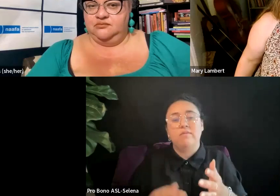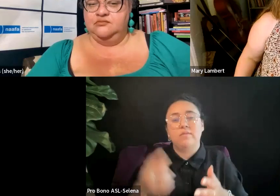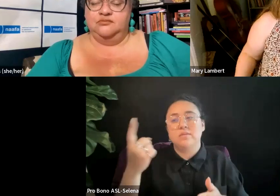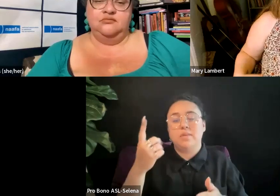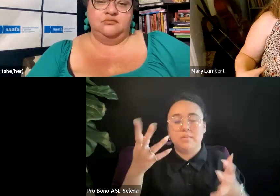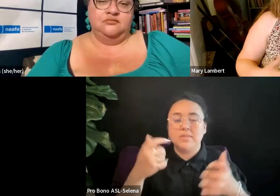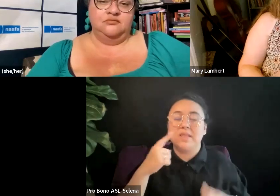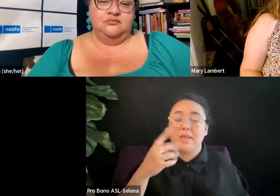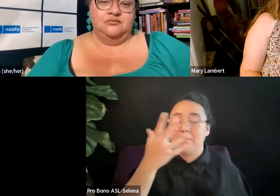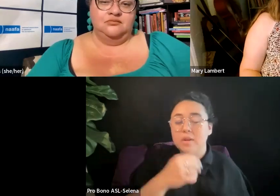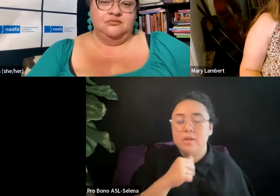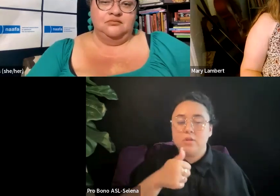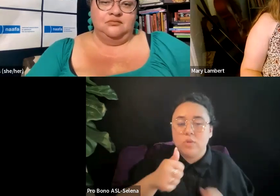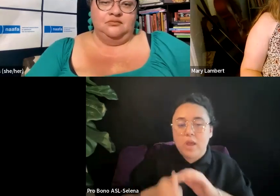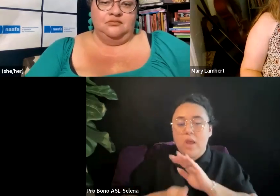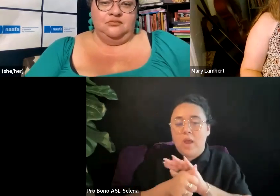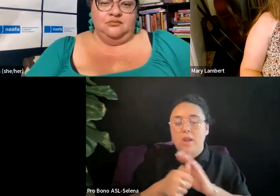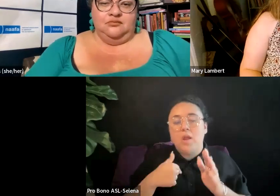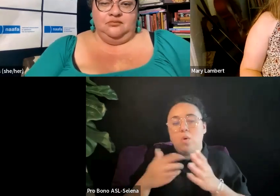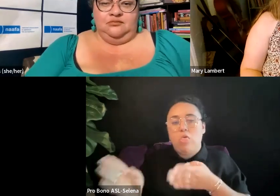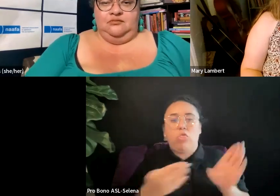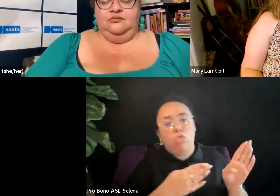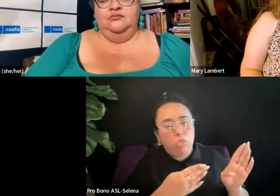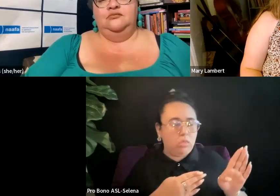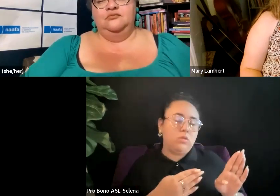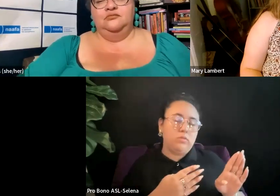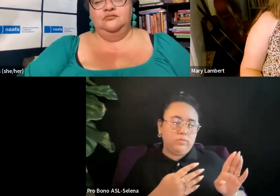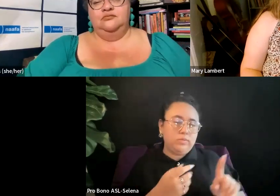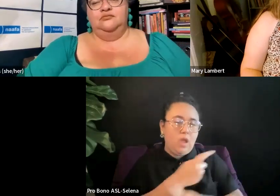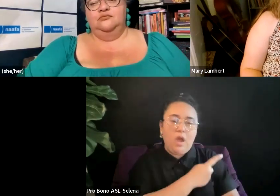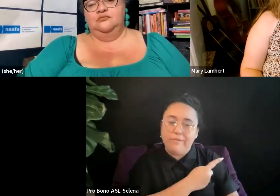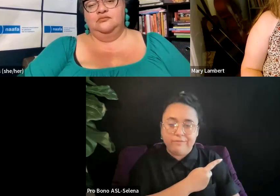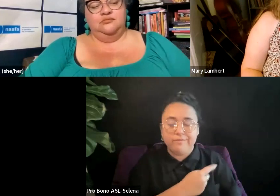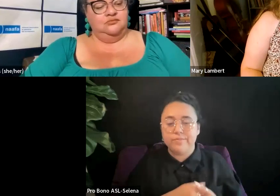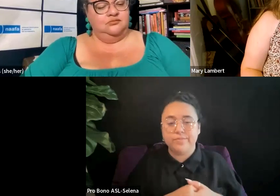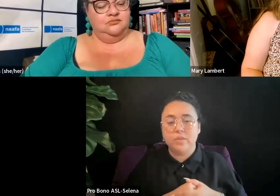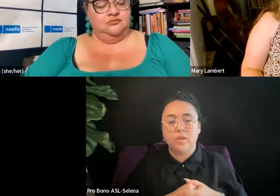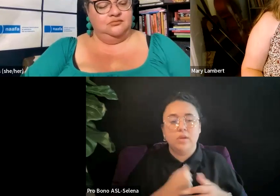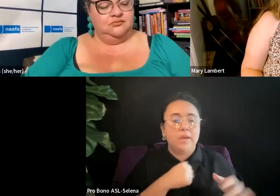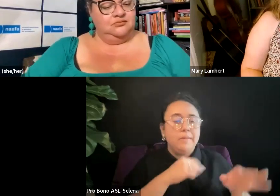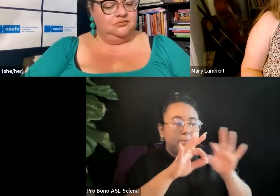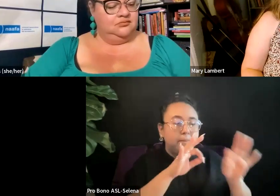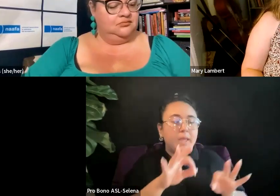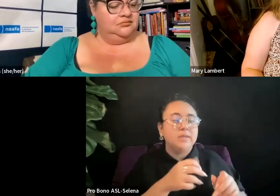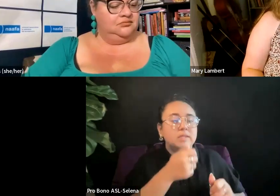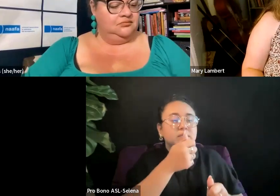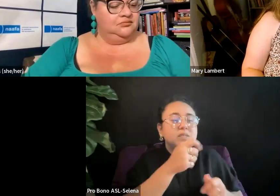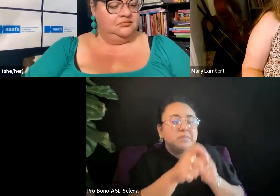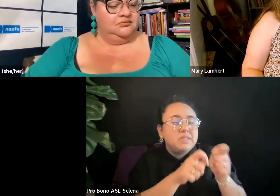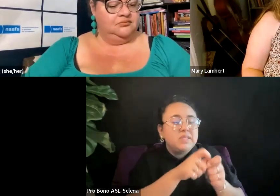so I don't want to go so far in the other direction where I'm, you know, picking specific silhouettes because I'm trying to hide something.